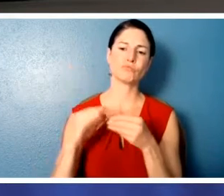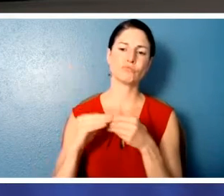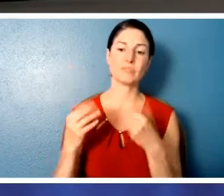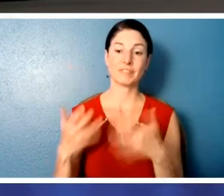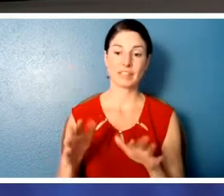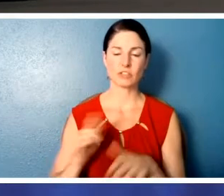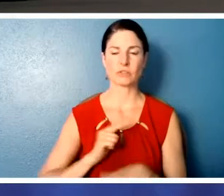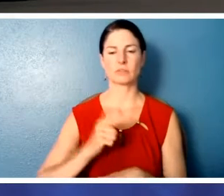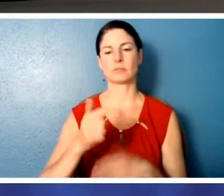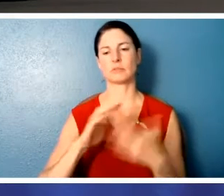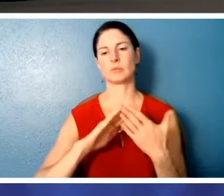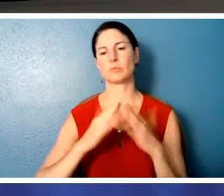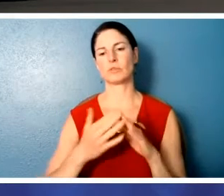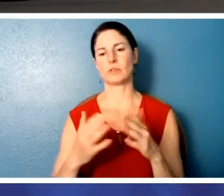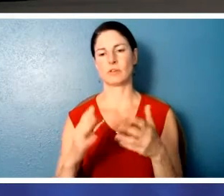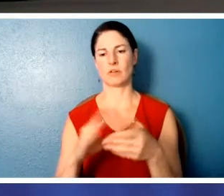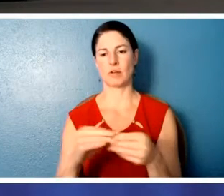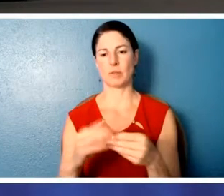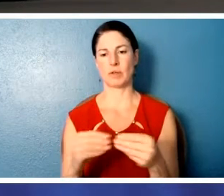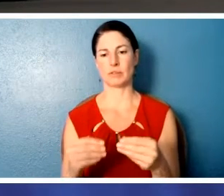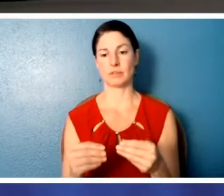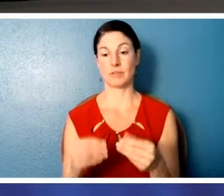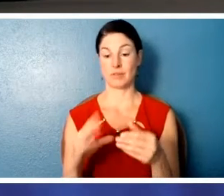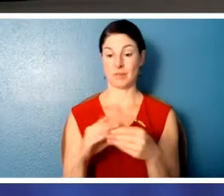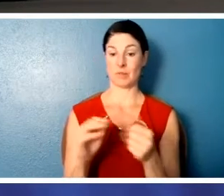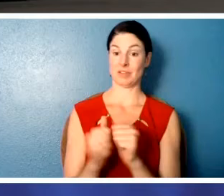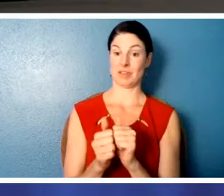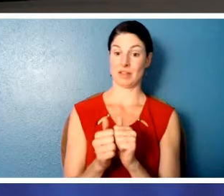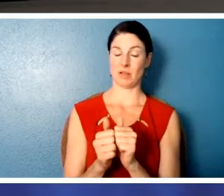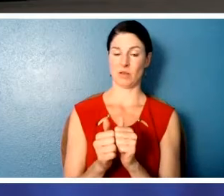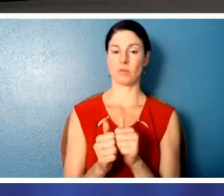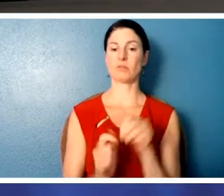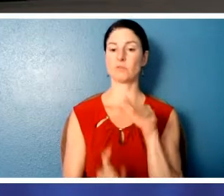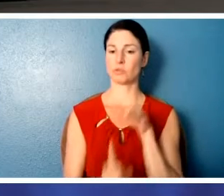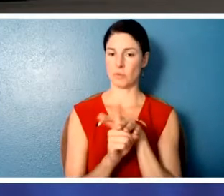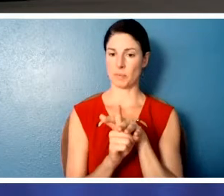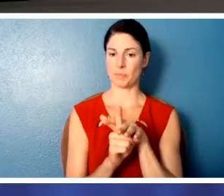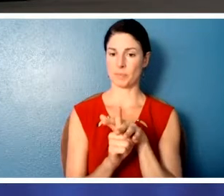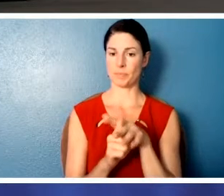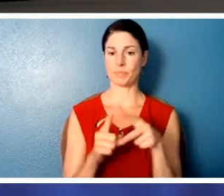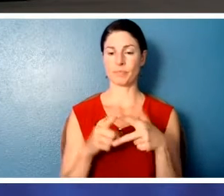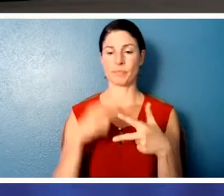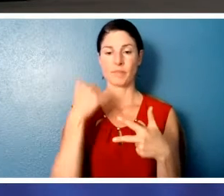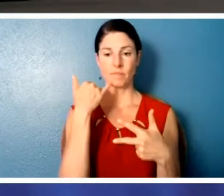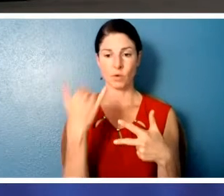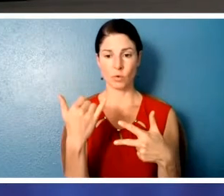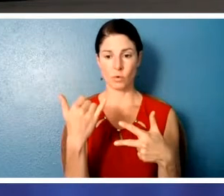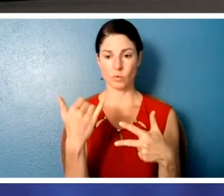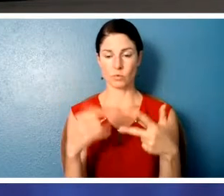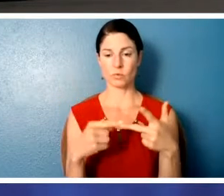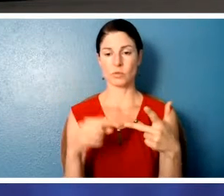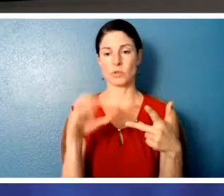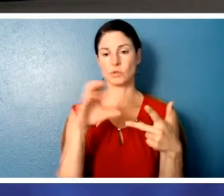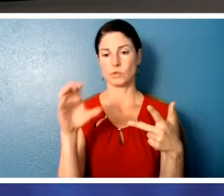Community Members can make a comment in person by phone or submit comments through the zoom Q amp a feature.